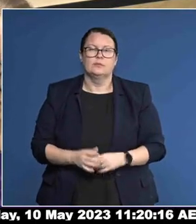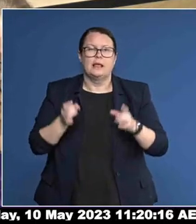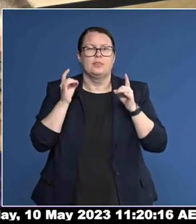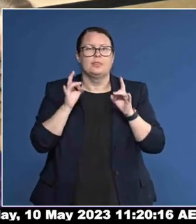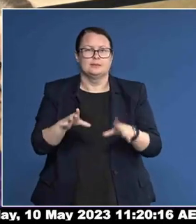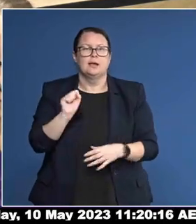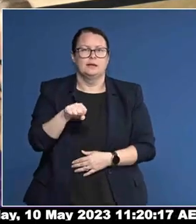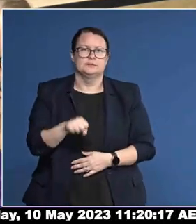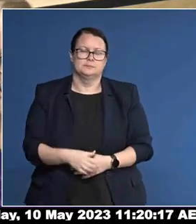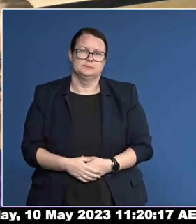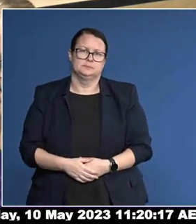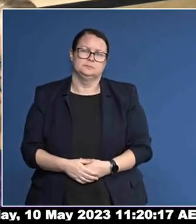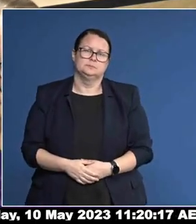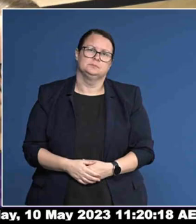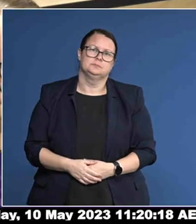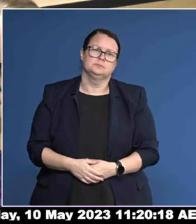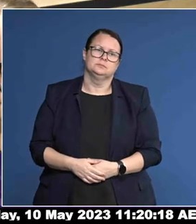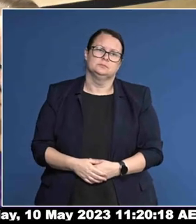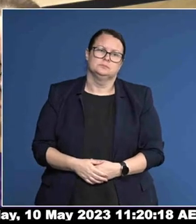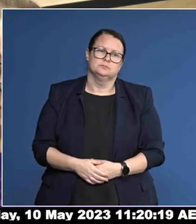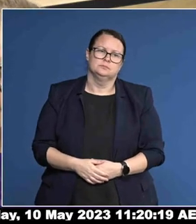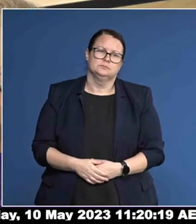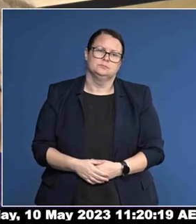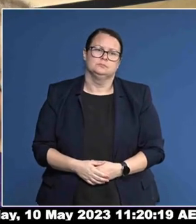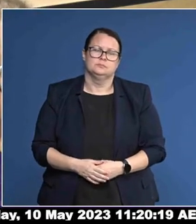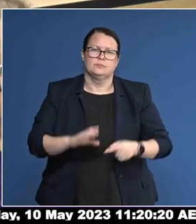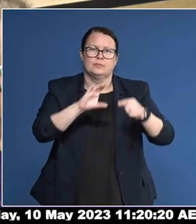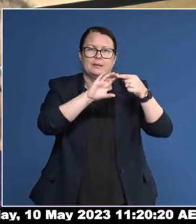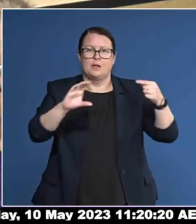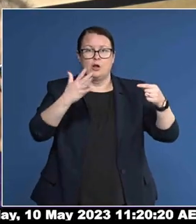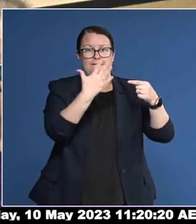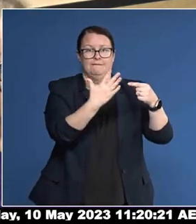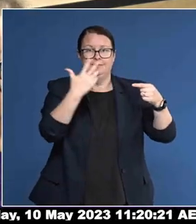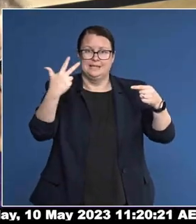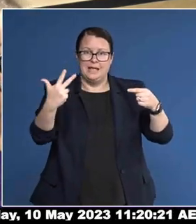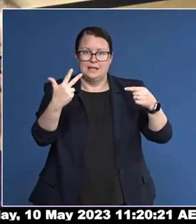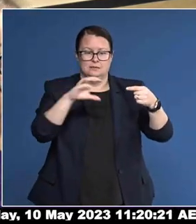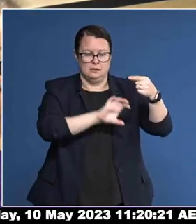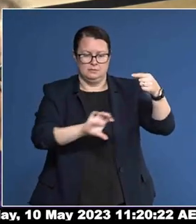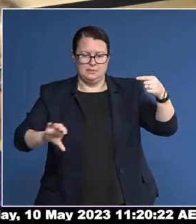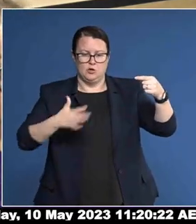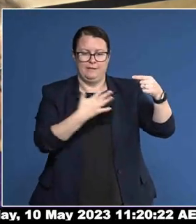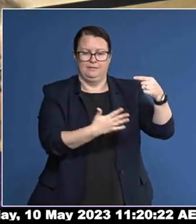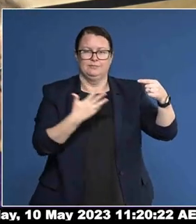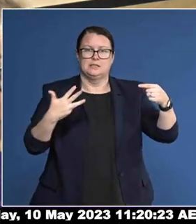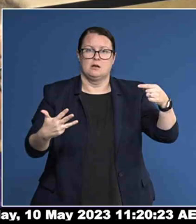At paragraph 58 and 59 of your statement, you say that: